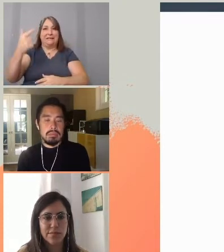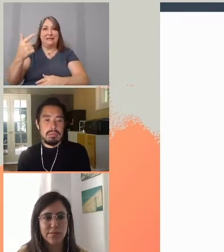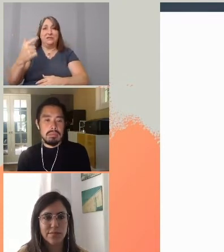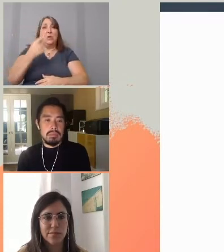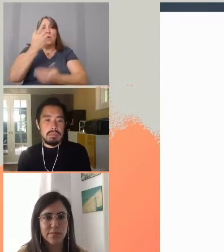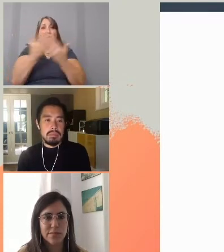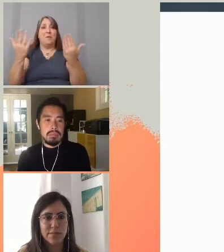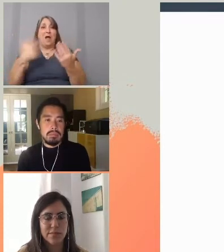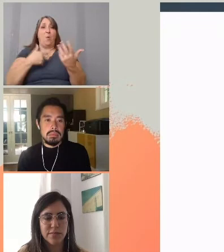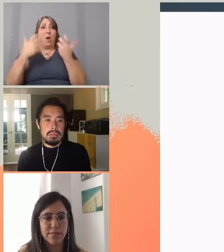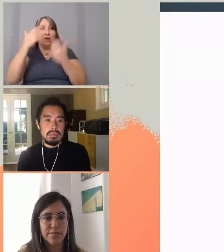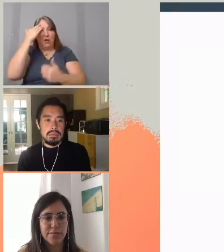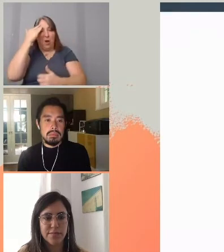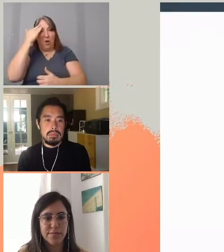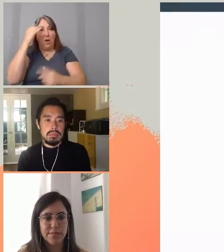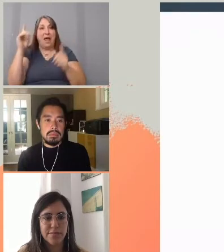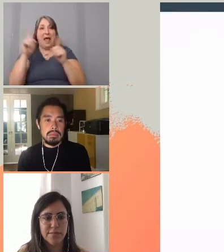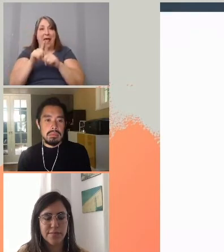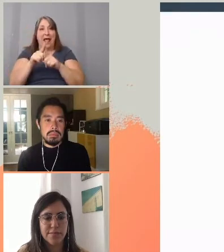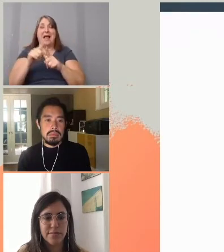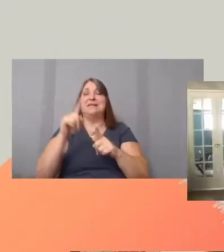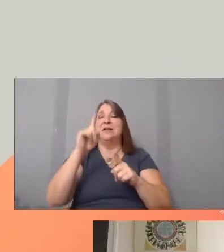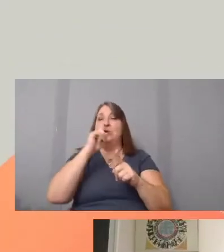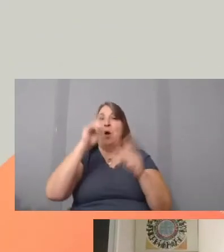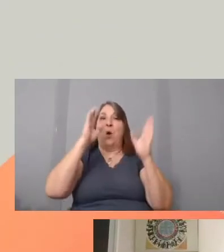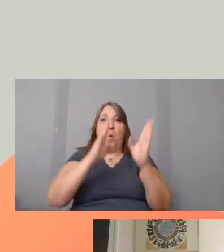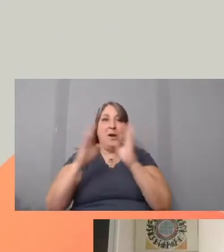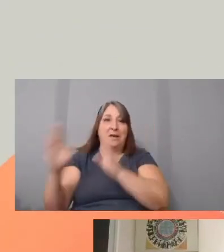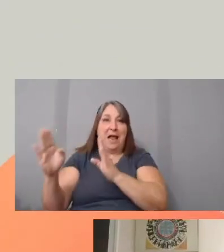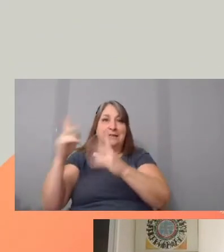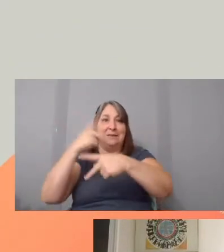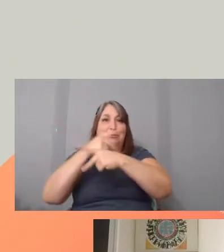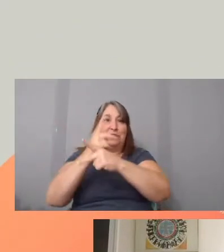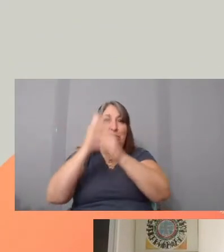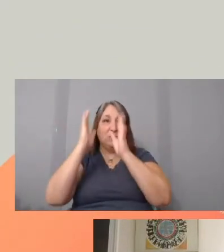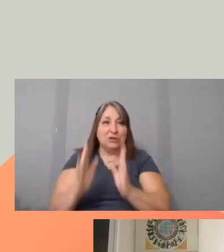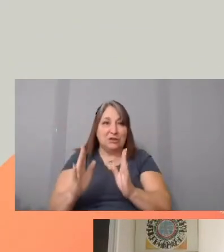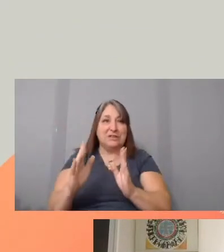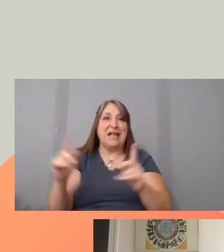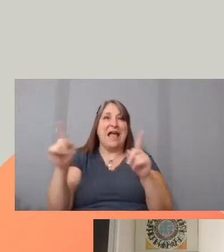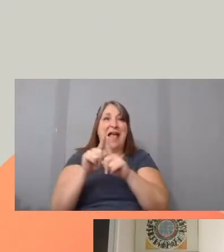is as you were organizing producers, as you're organizing filmmakers,